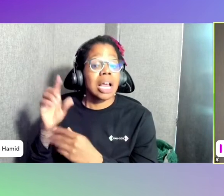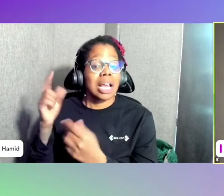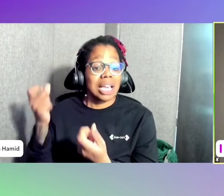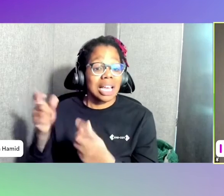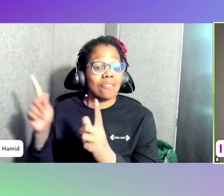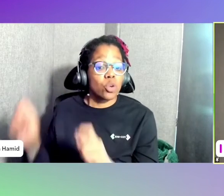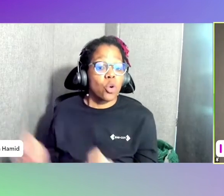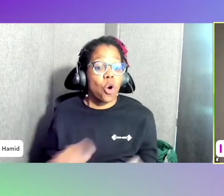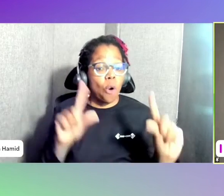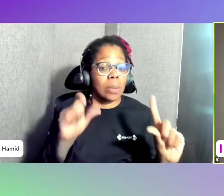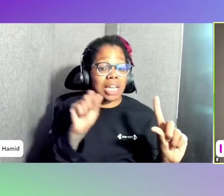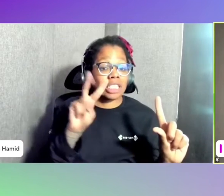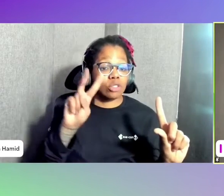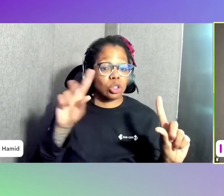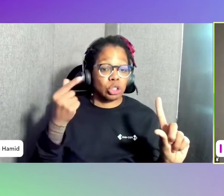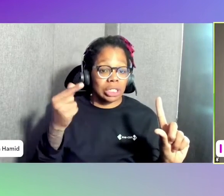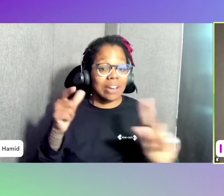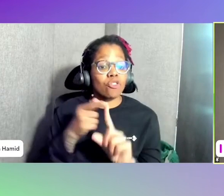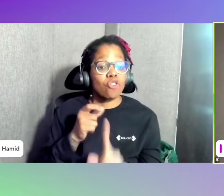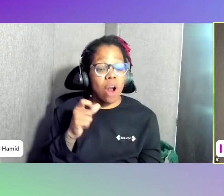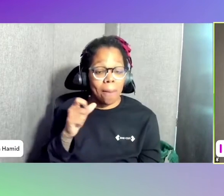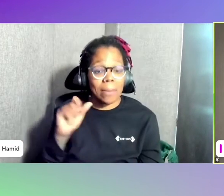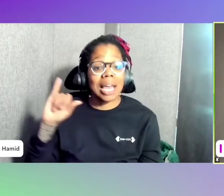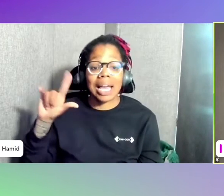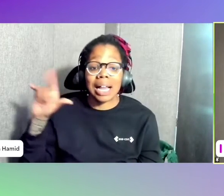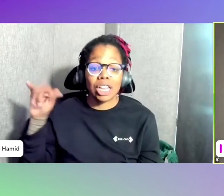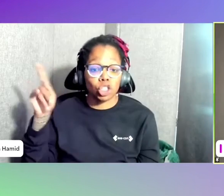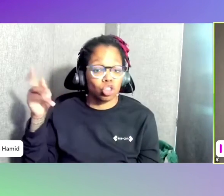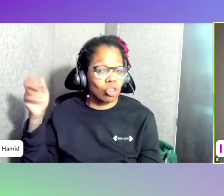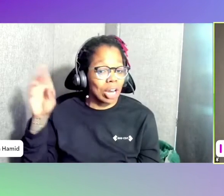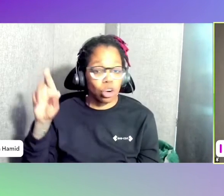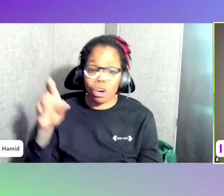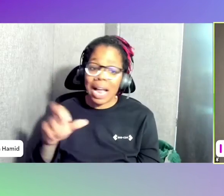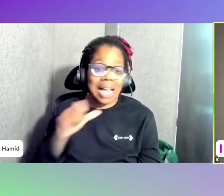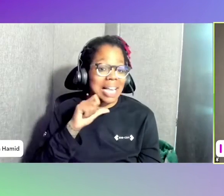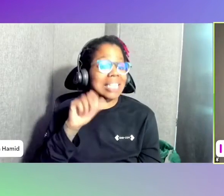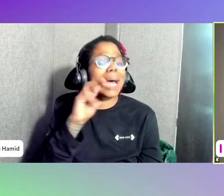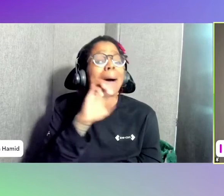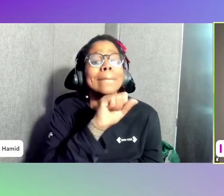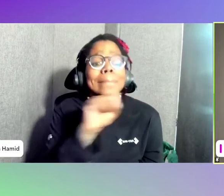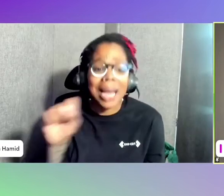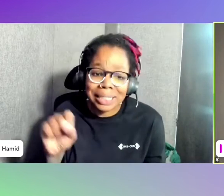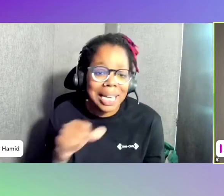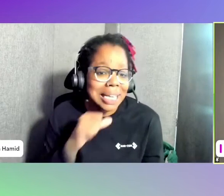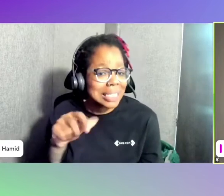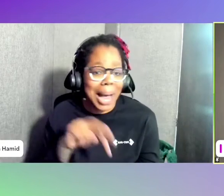lot of this stuff is when Lauren was doing the illustrator documents, if you actually open the SVG's that